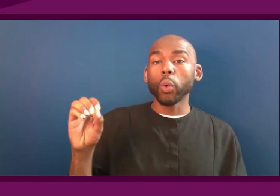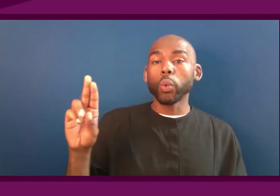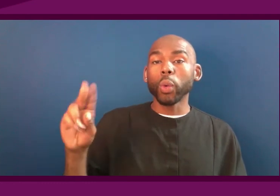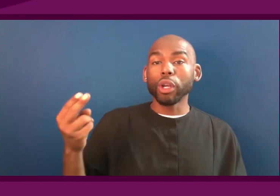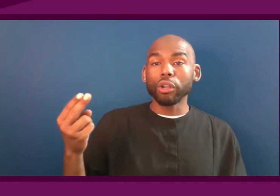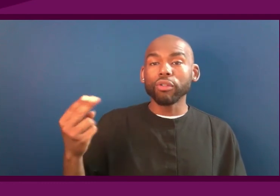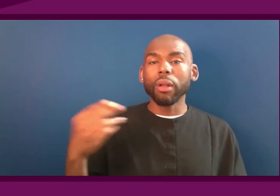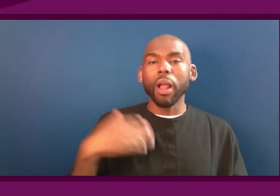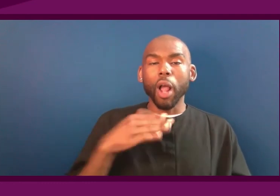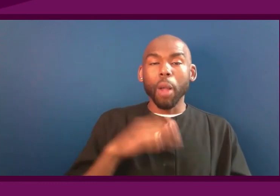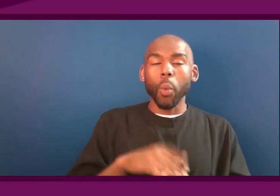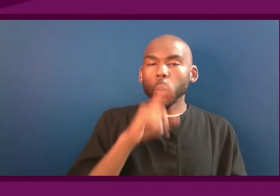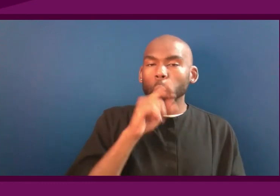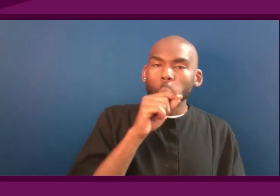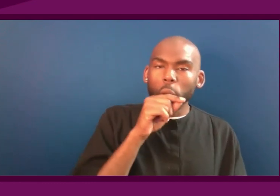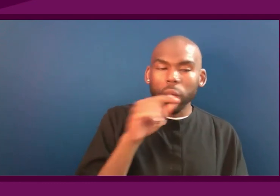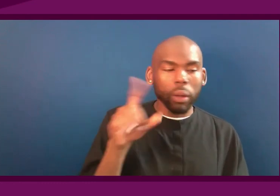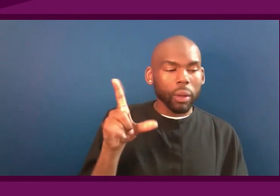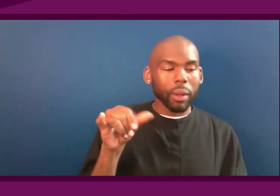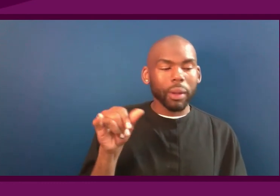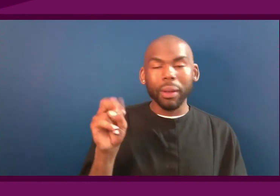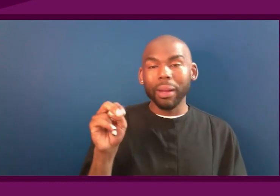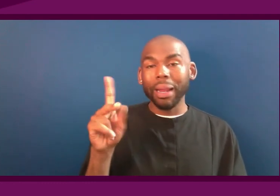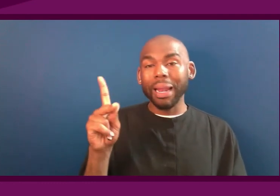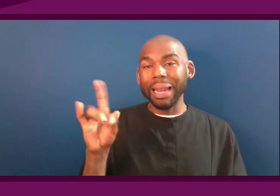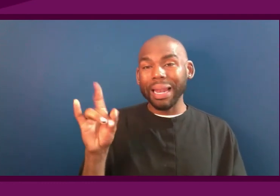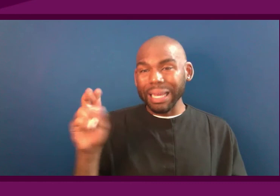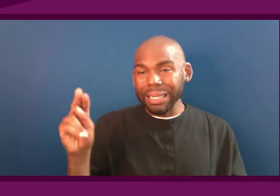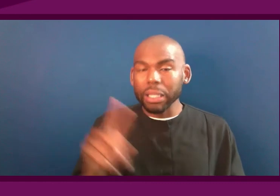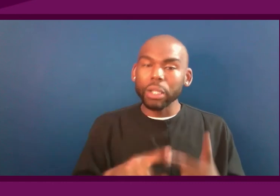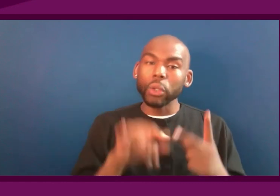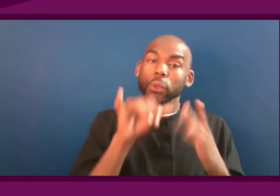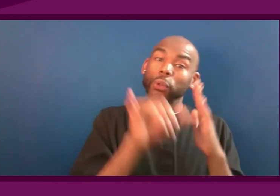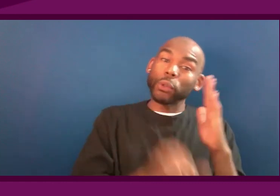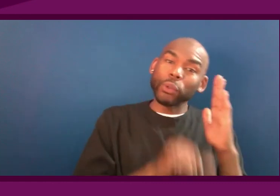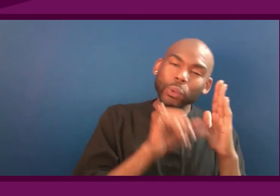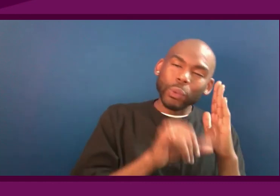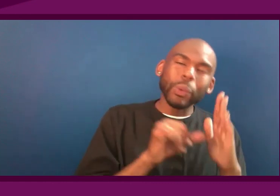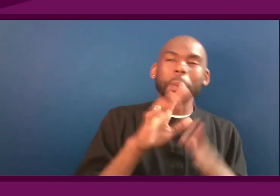we have a little think tank consulting group, and then Billion Strong is billion-strong.org.